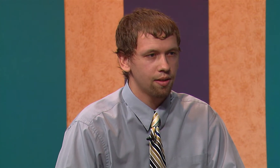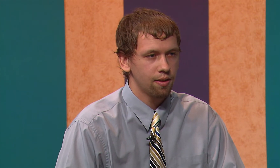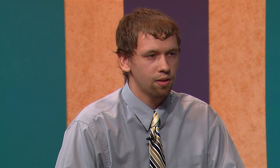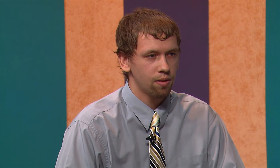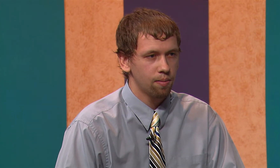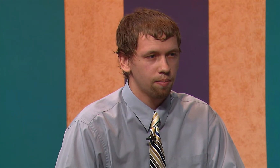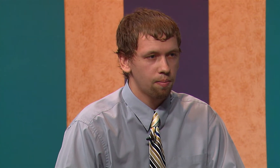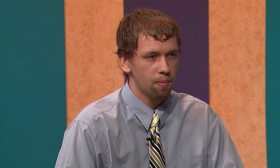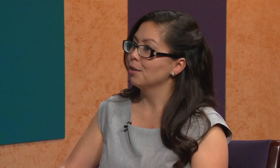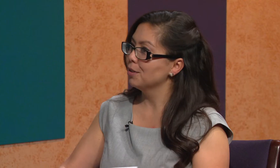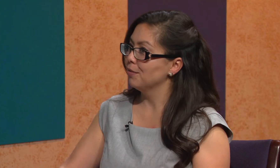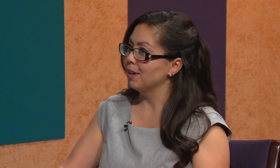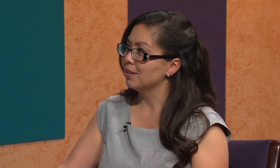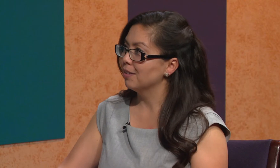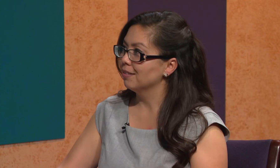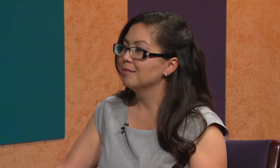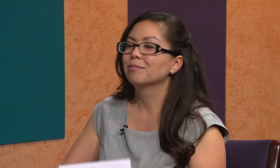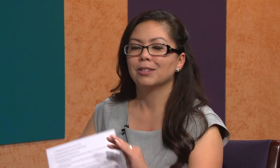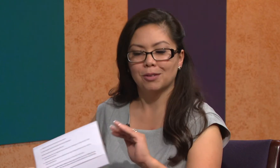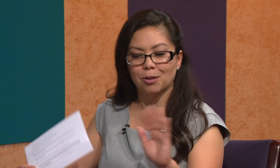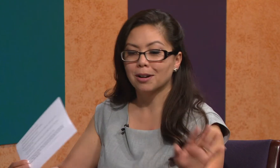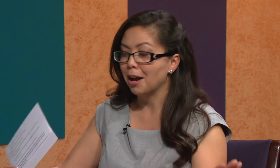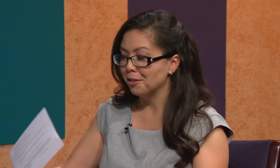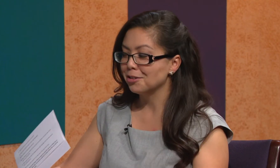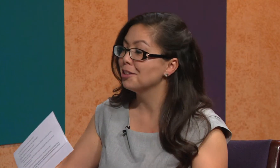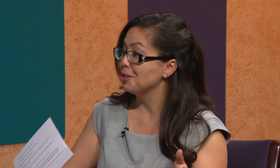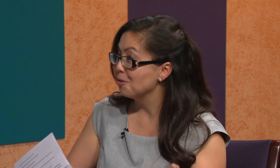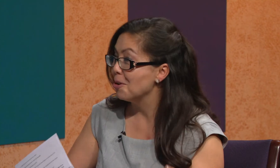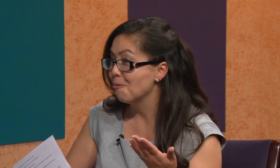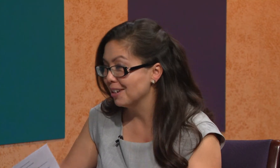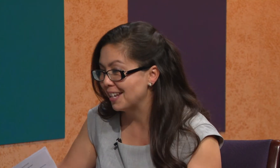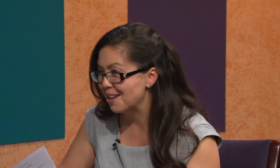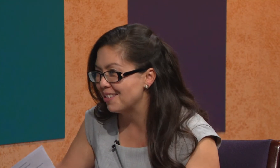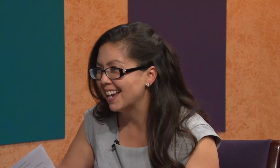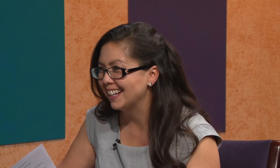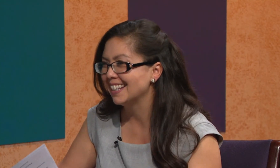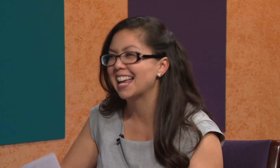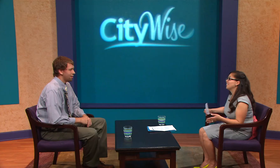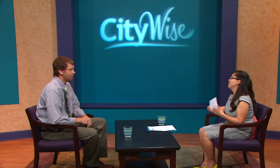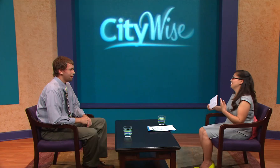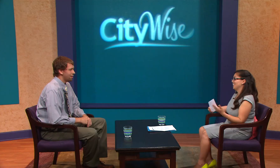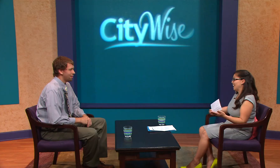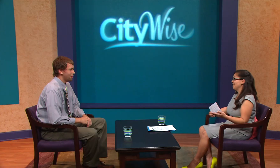(Tiana) so for those of us, or others, who don’t know what snapchat is, how do you